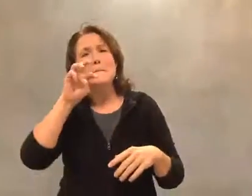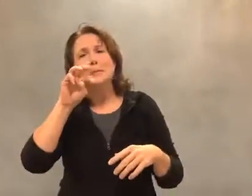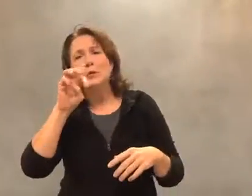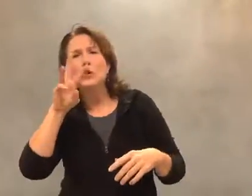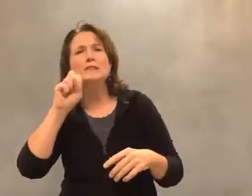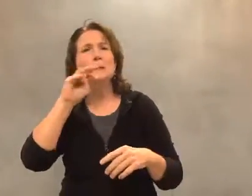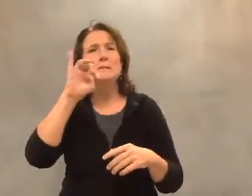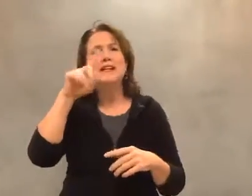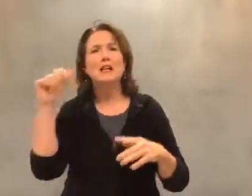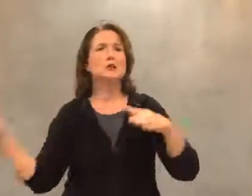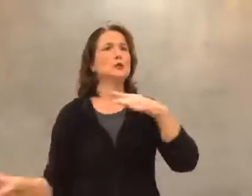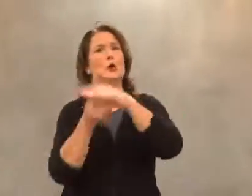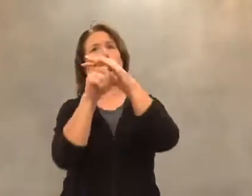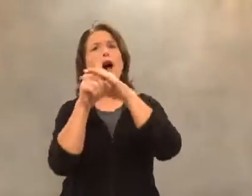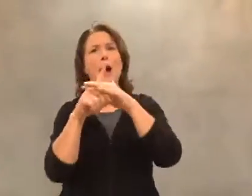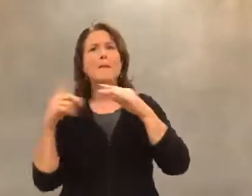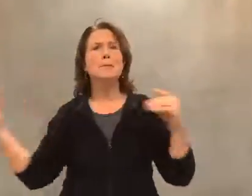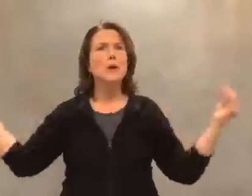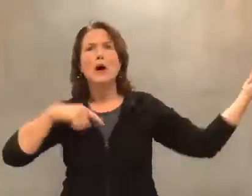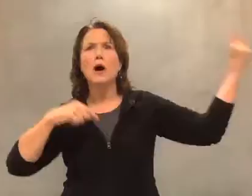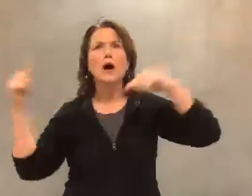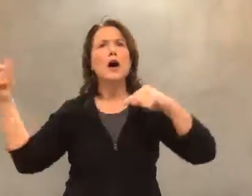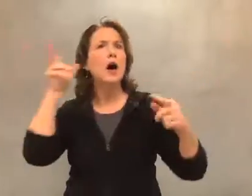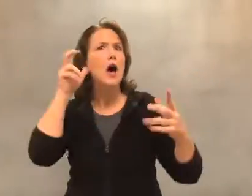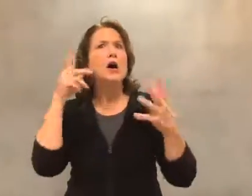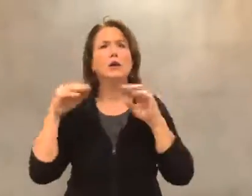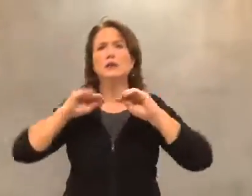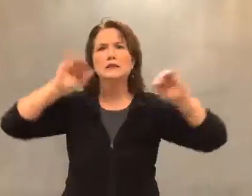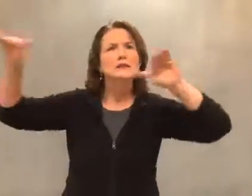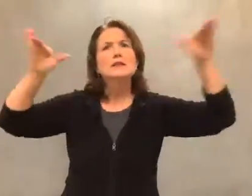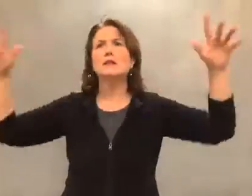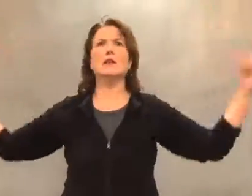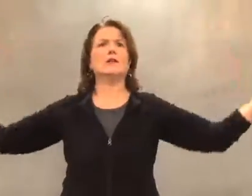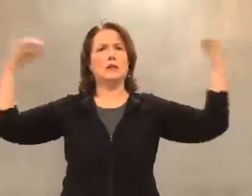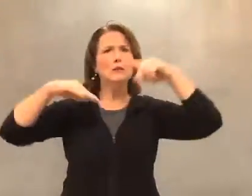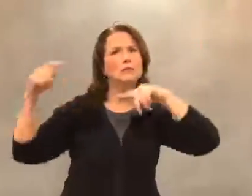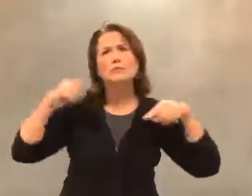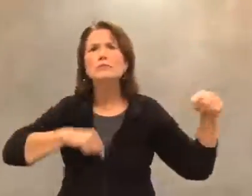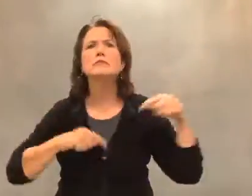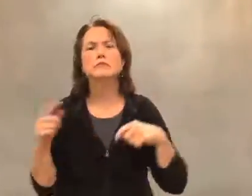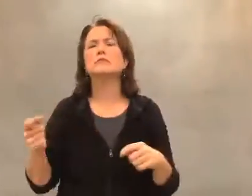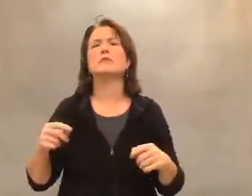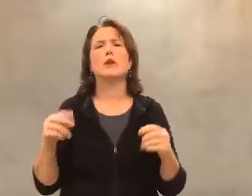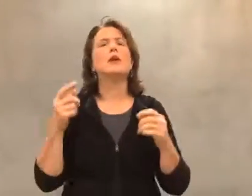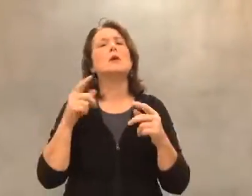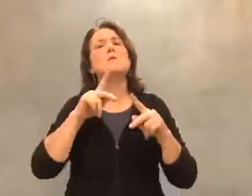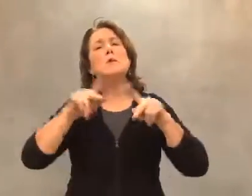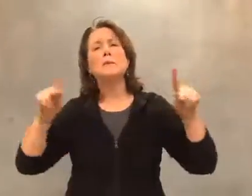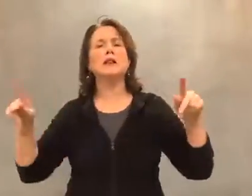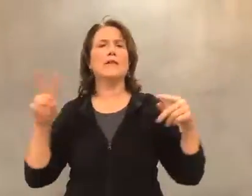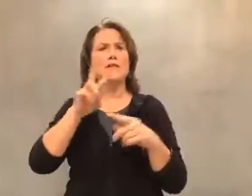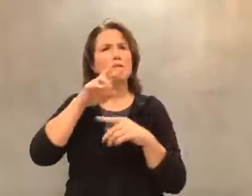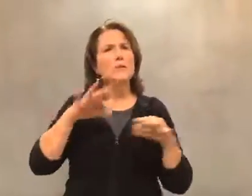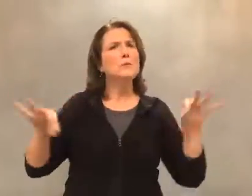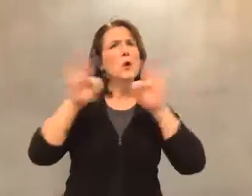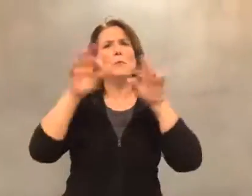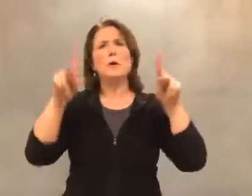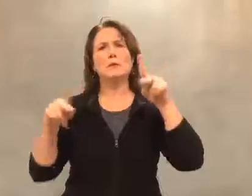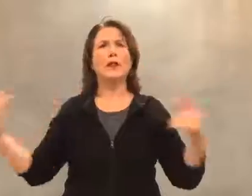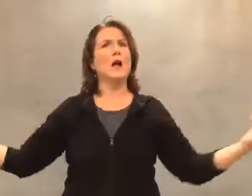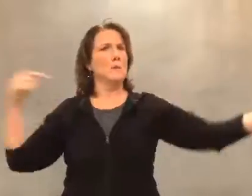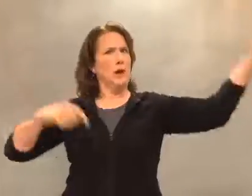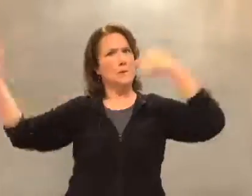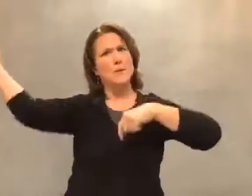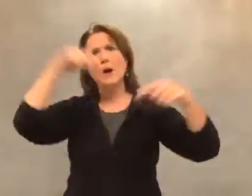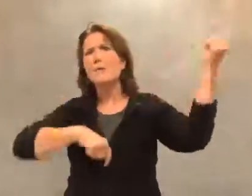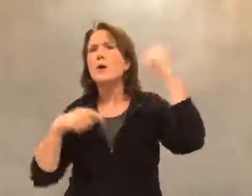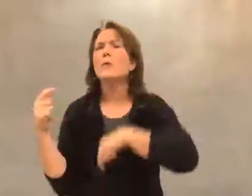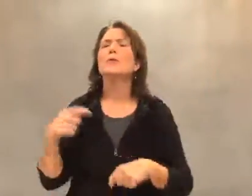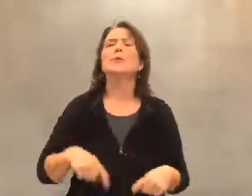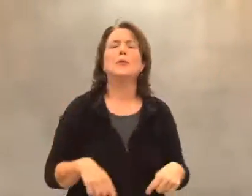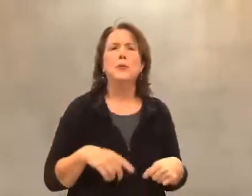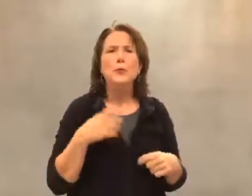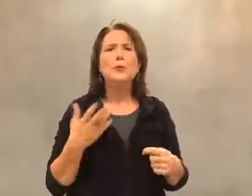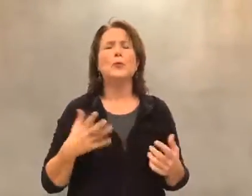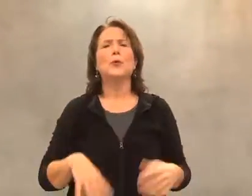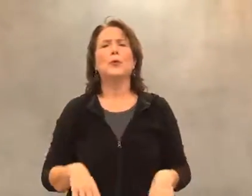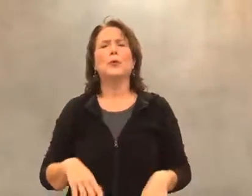The news media heard about it and showed up in droves.